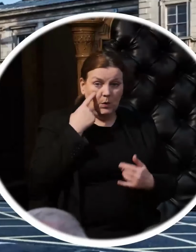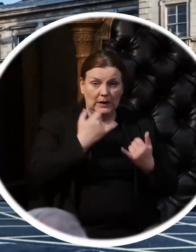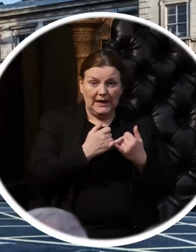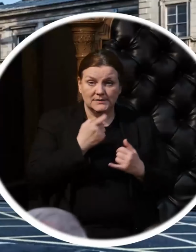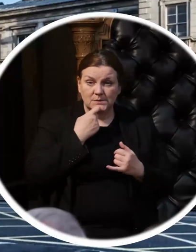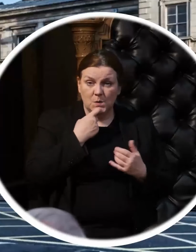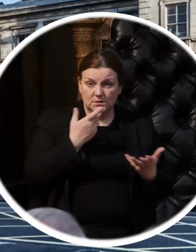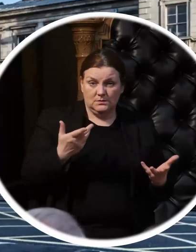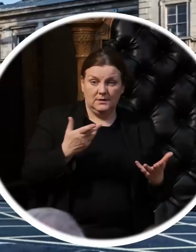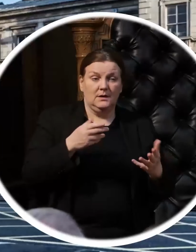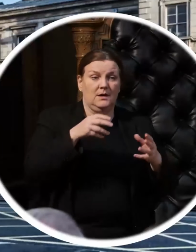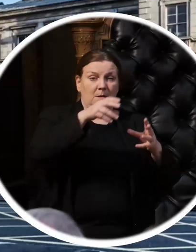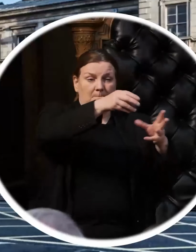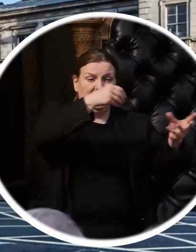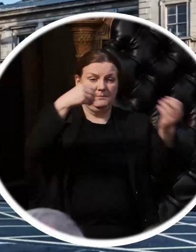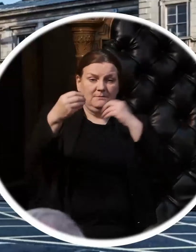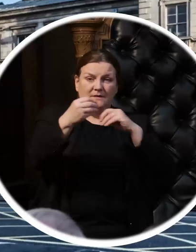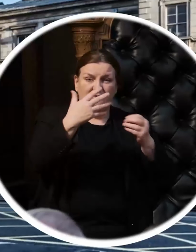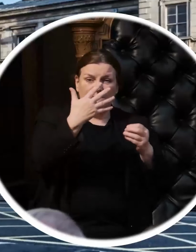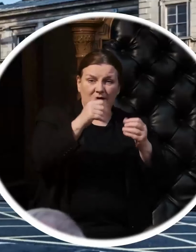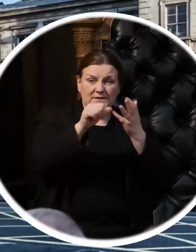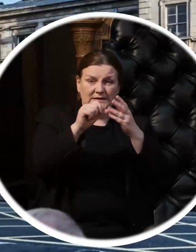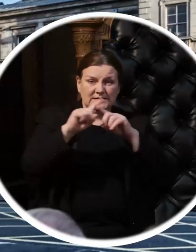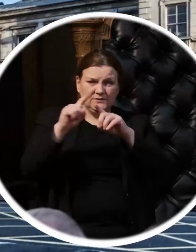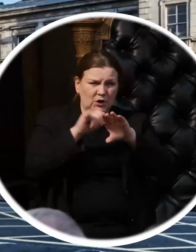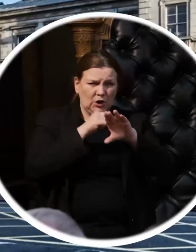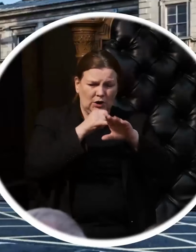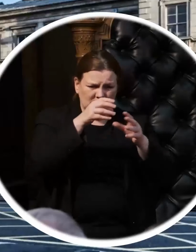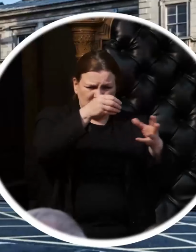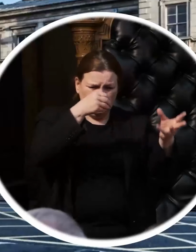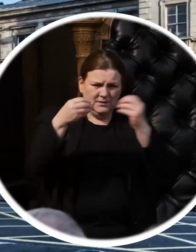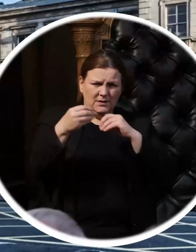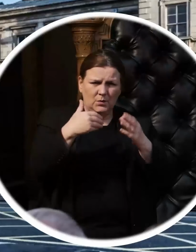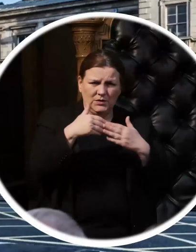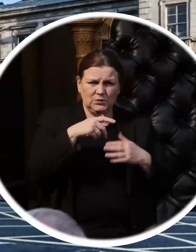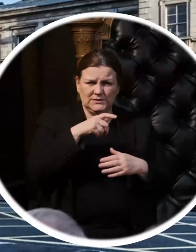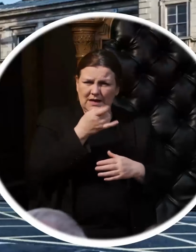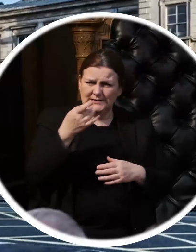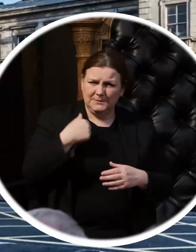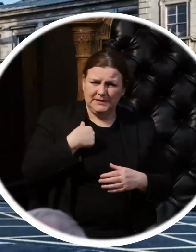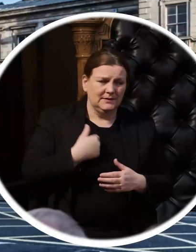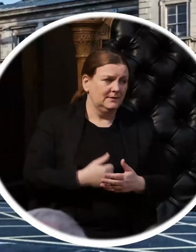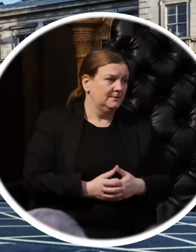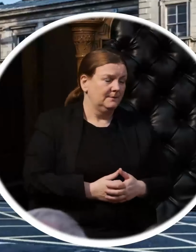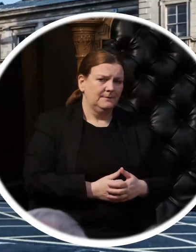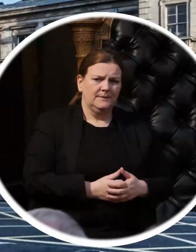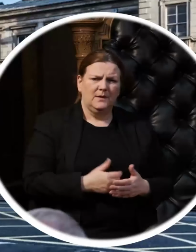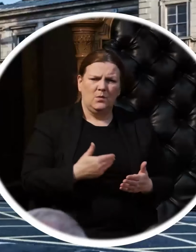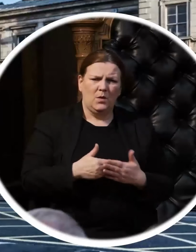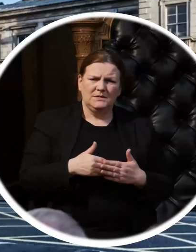And she peeled back about 5 or 6 different layers of coloured paint. And what she was trying to say or trying to ask me was what was the original colour?